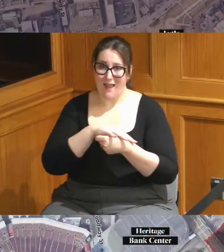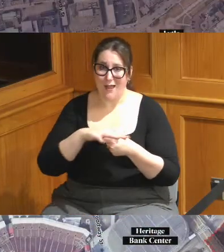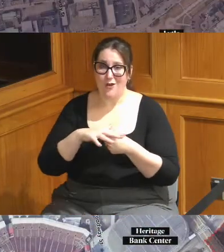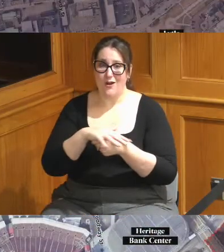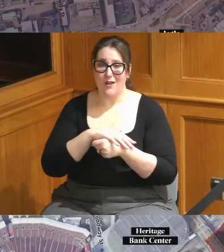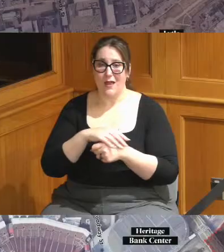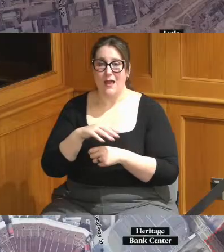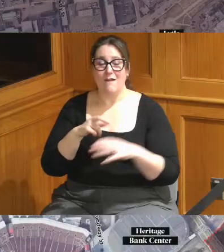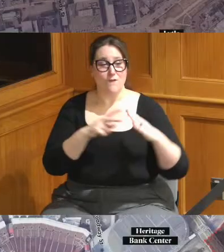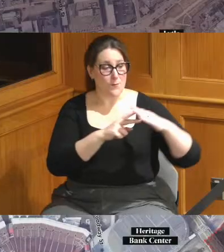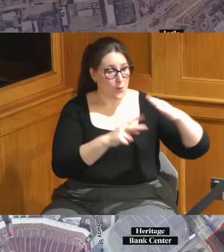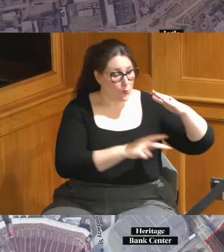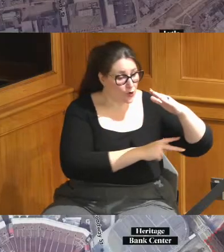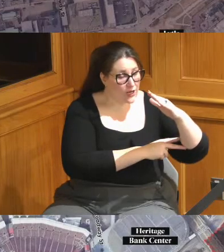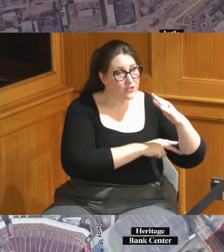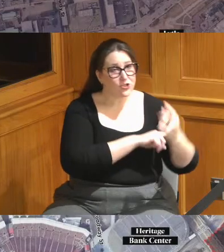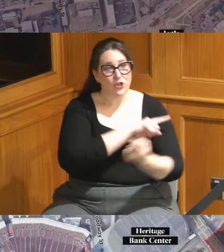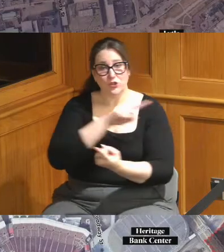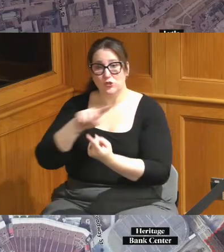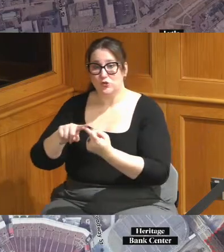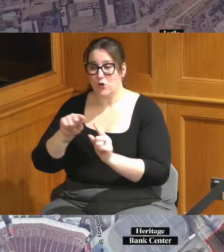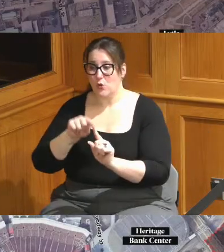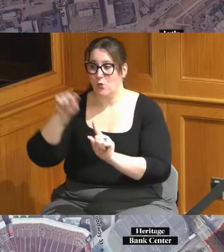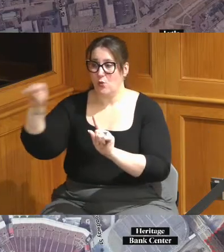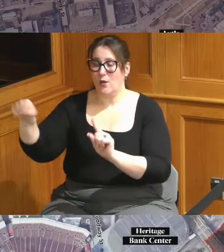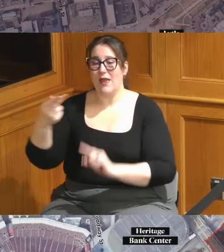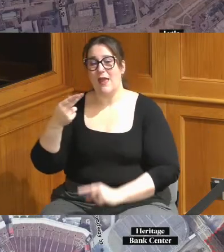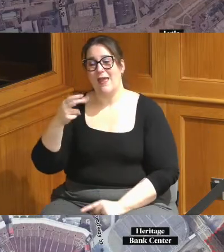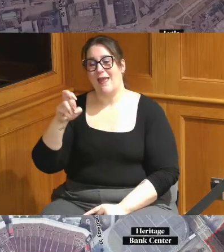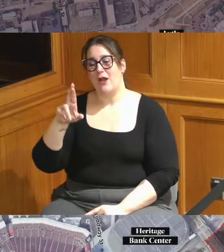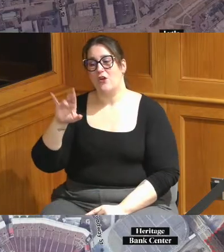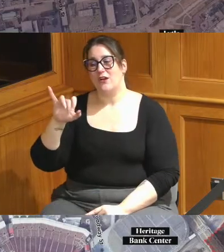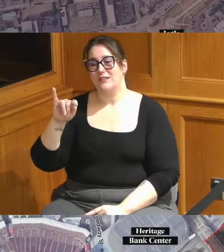Spence Bridge to the other side of the Heritage Bank Center, the Southgate Bridge there.